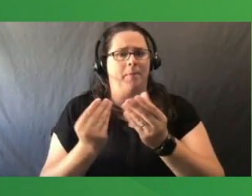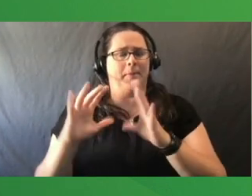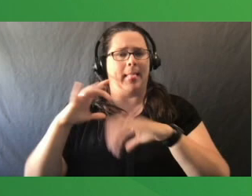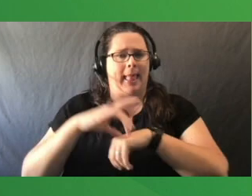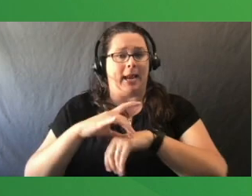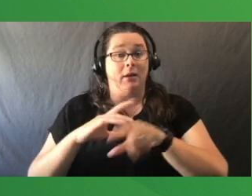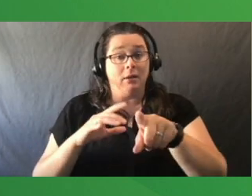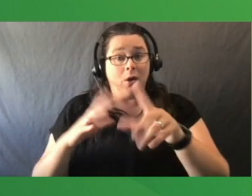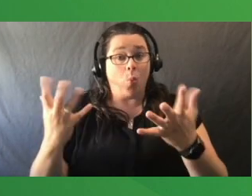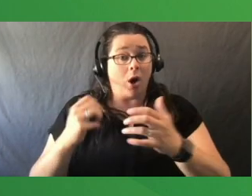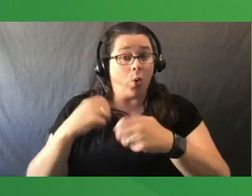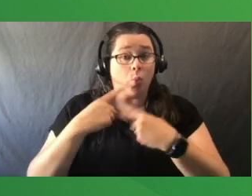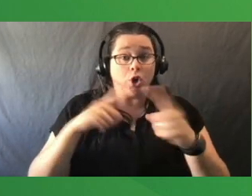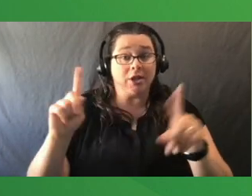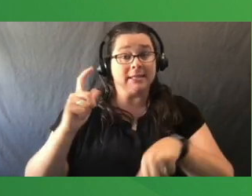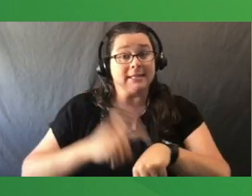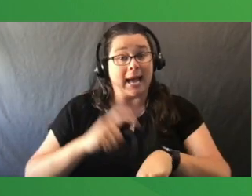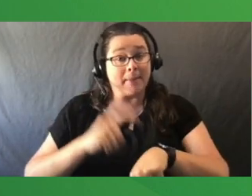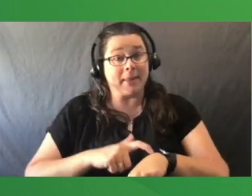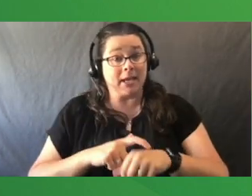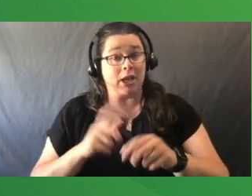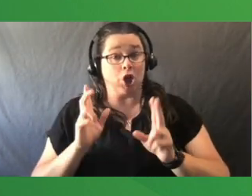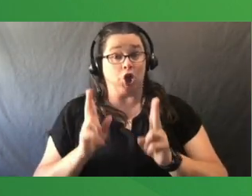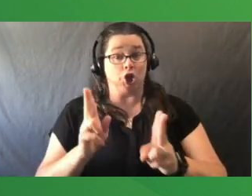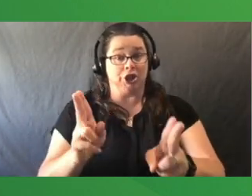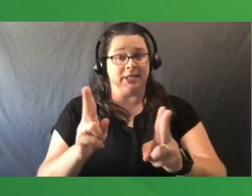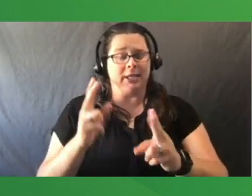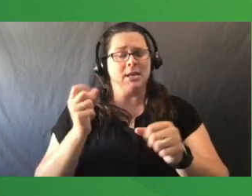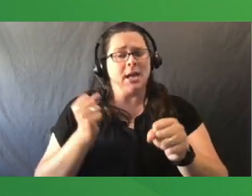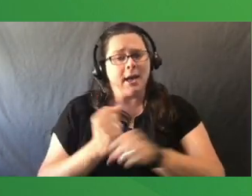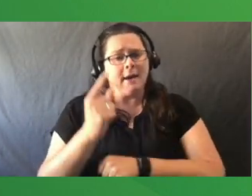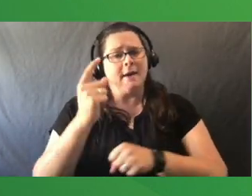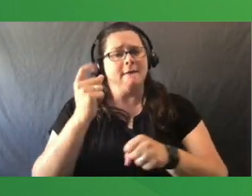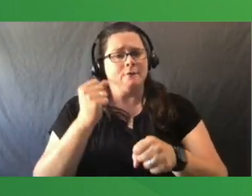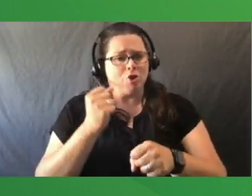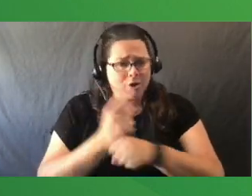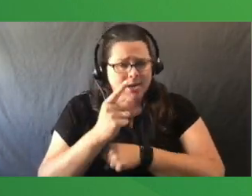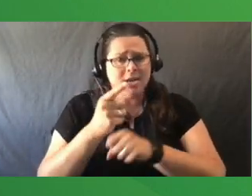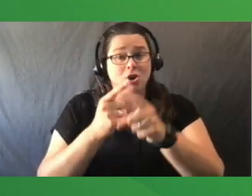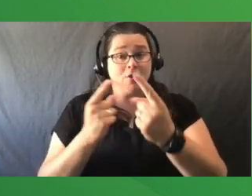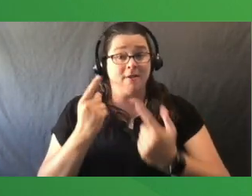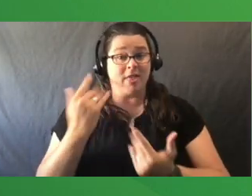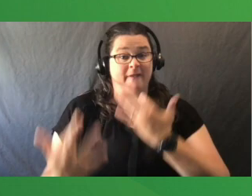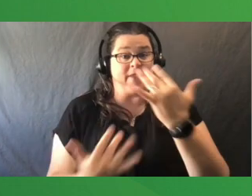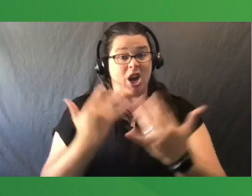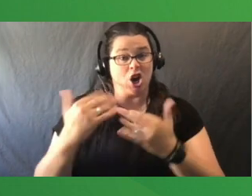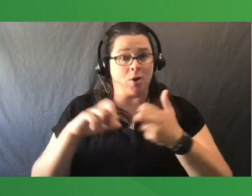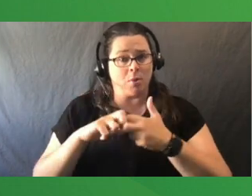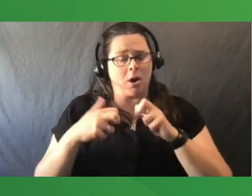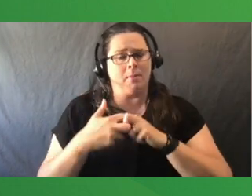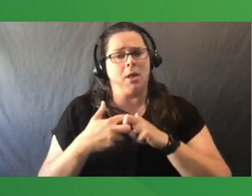and urgent is that year after year, the fire problem keeps getting worse.